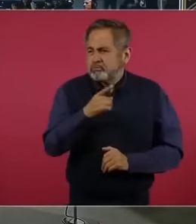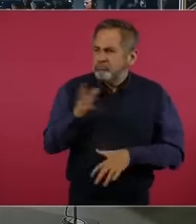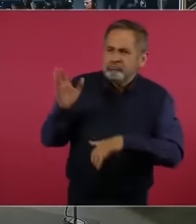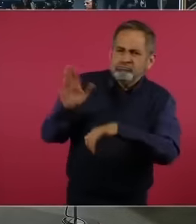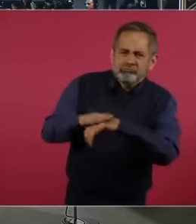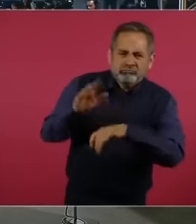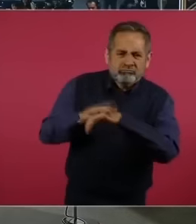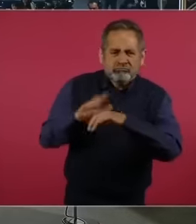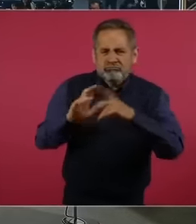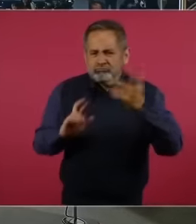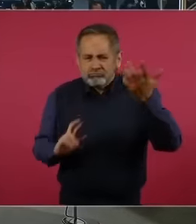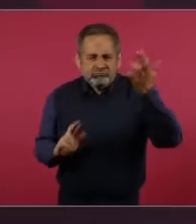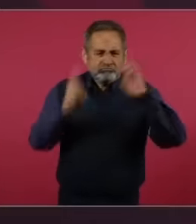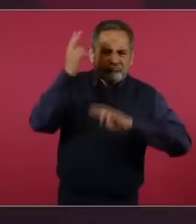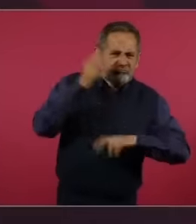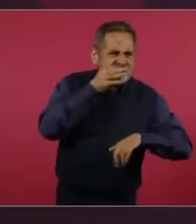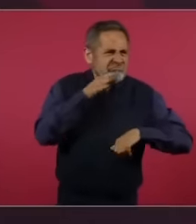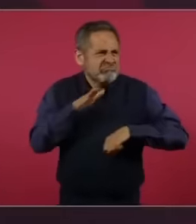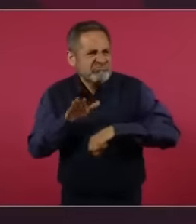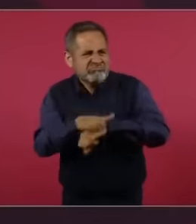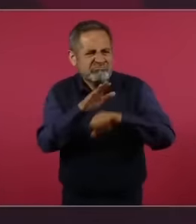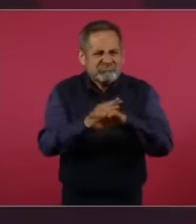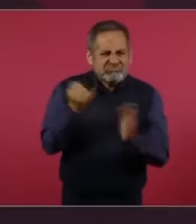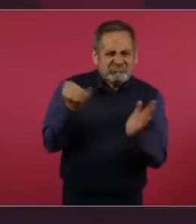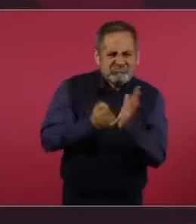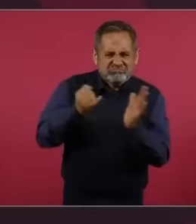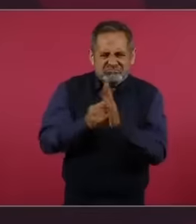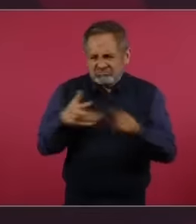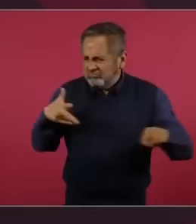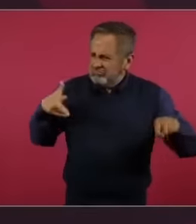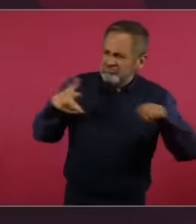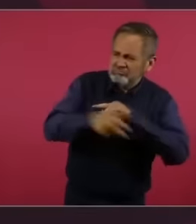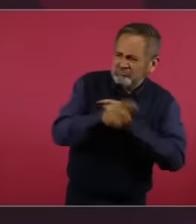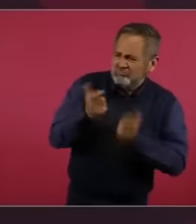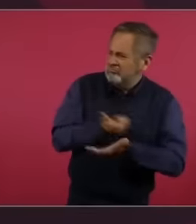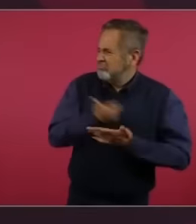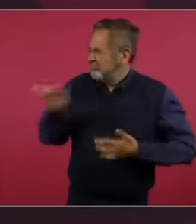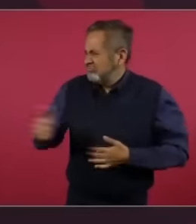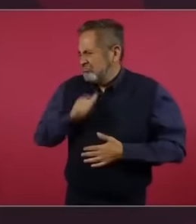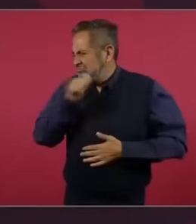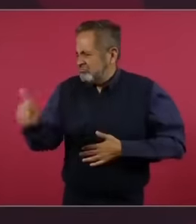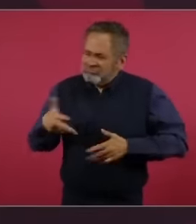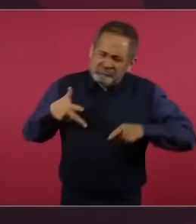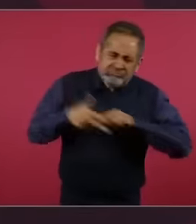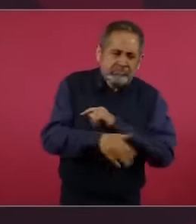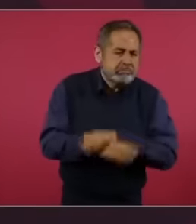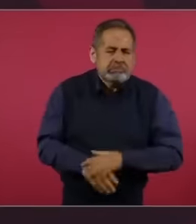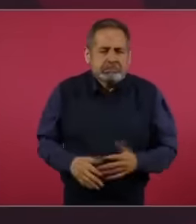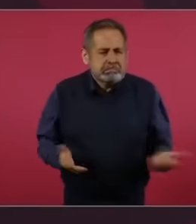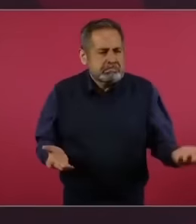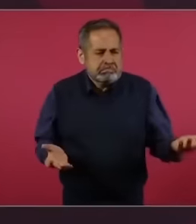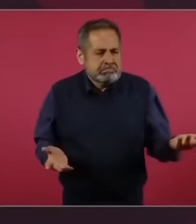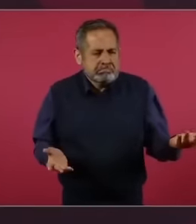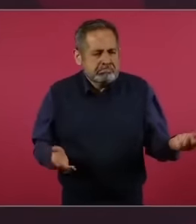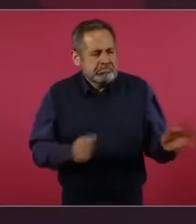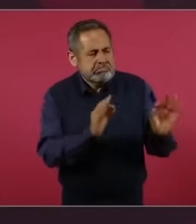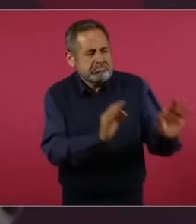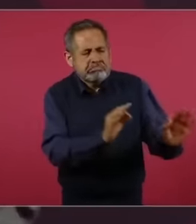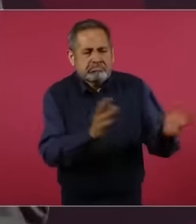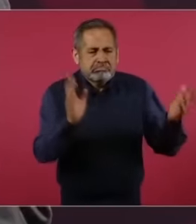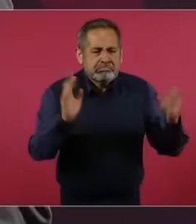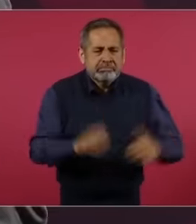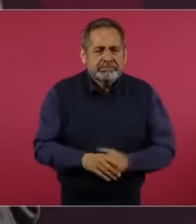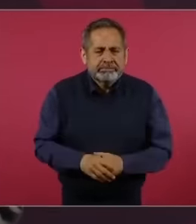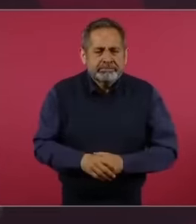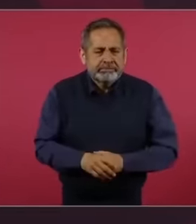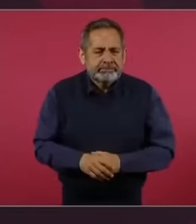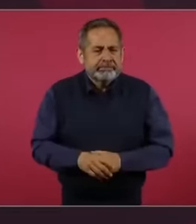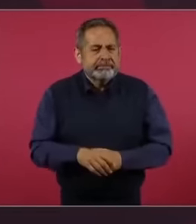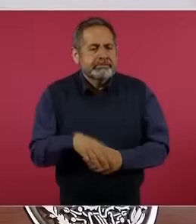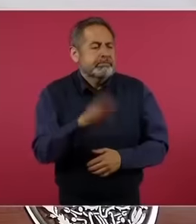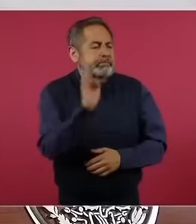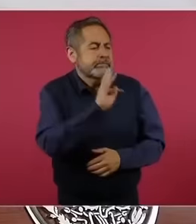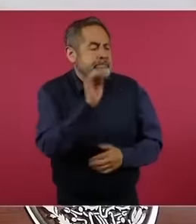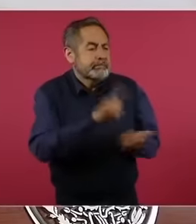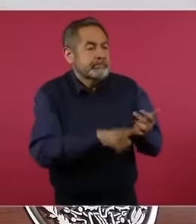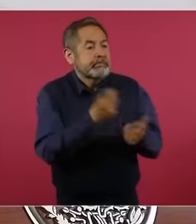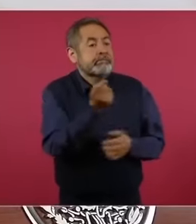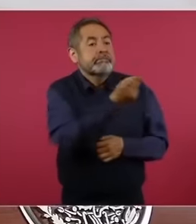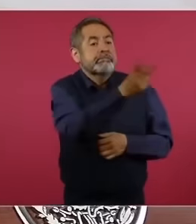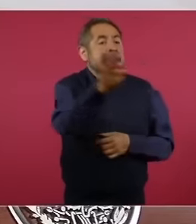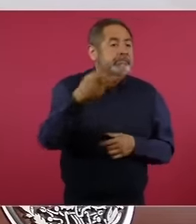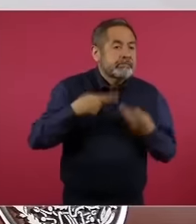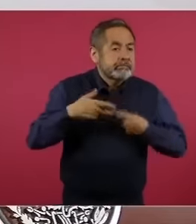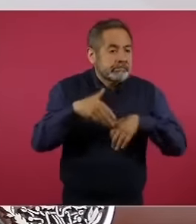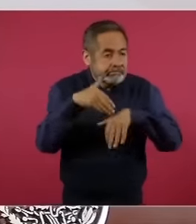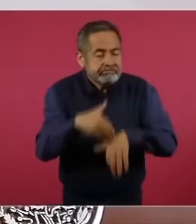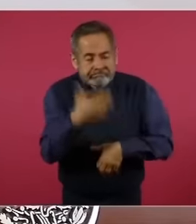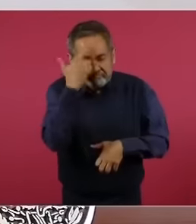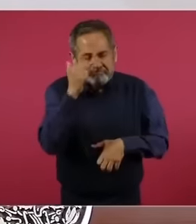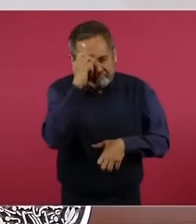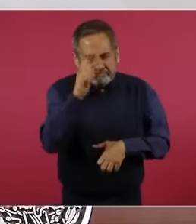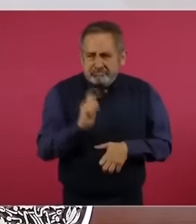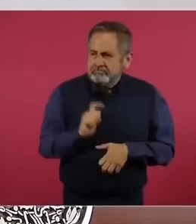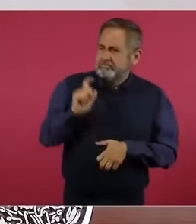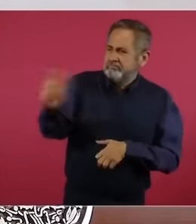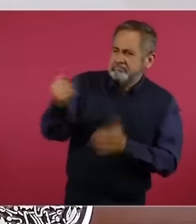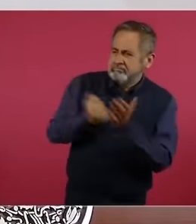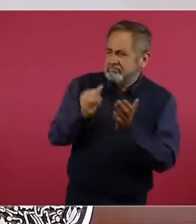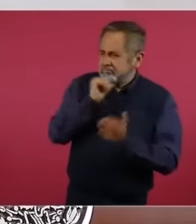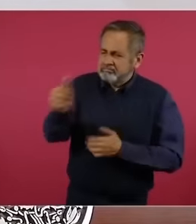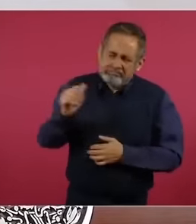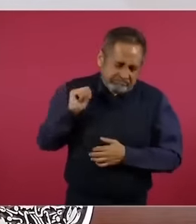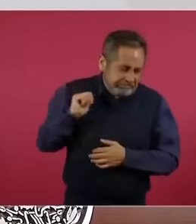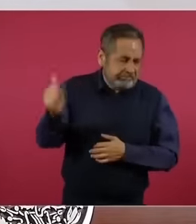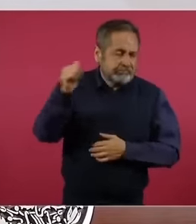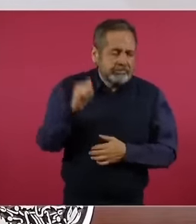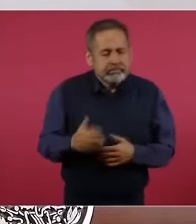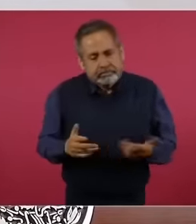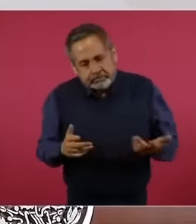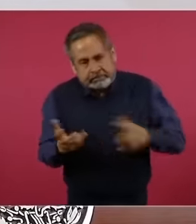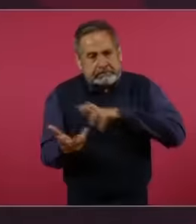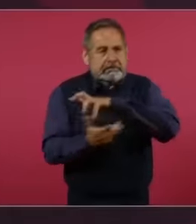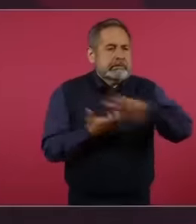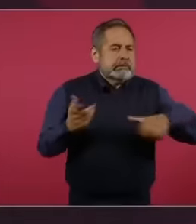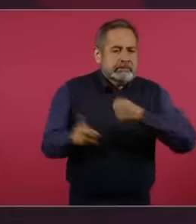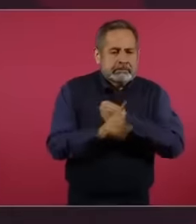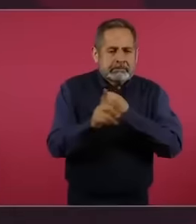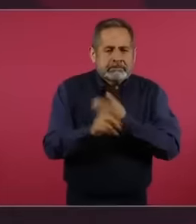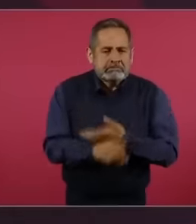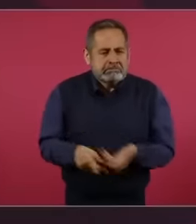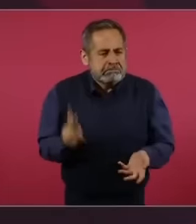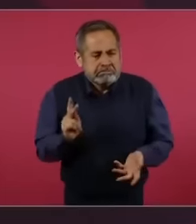For example, if they listened to him, maybe this could cause some problem,